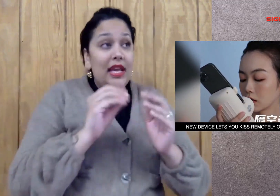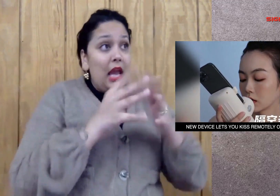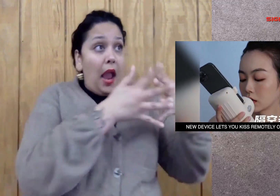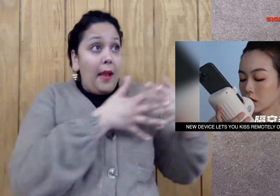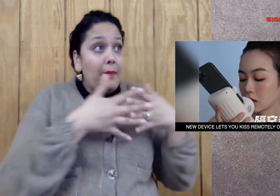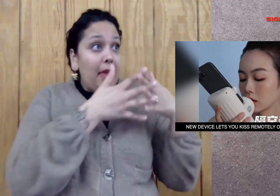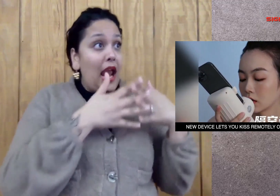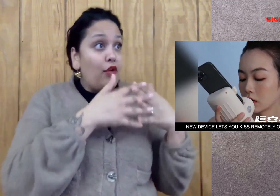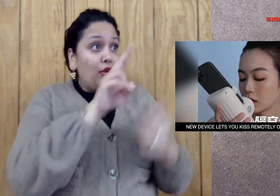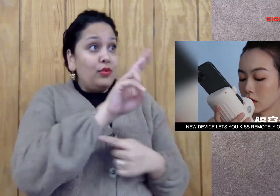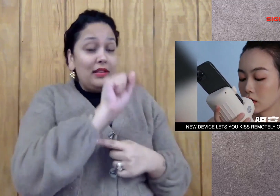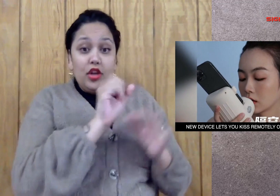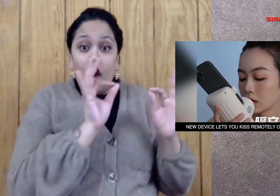That's about 41 American dollars.